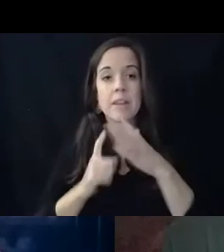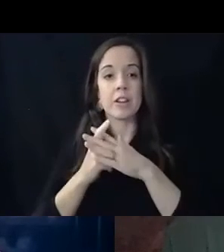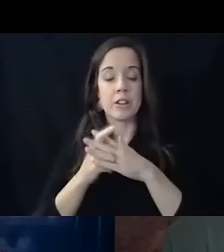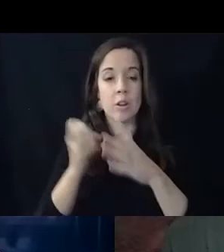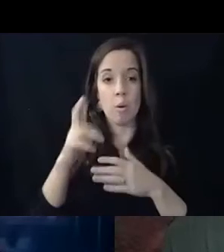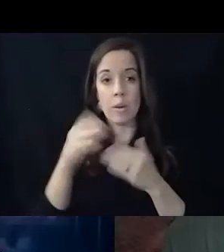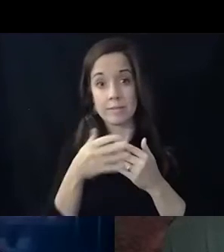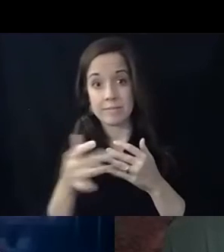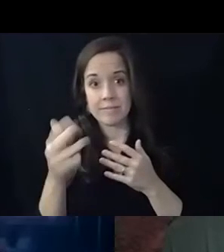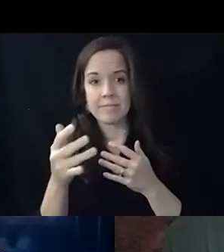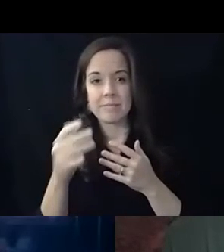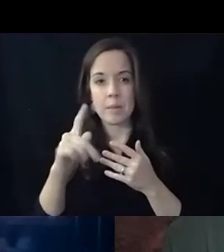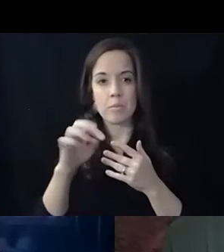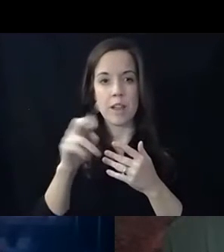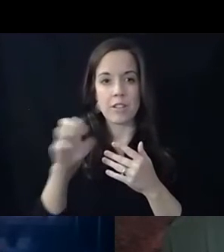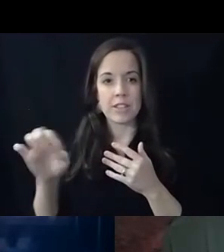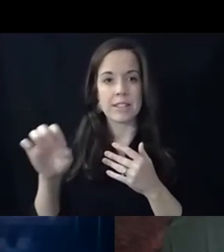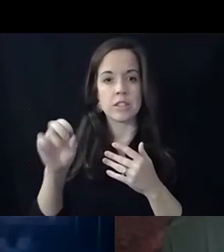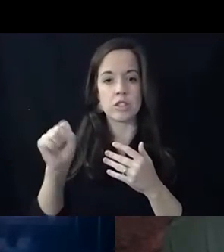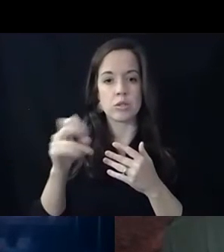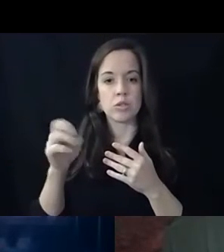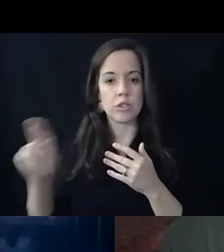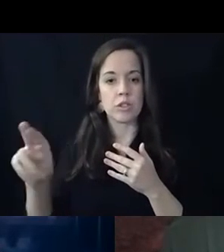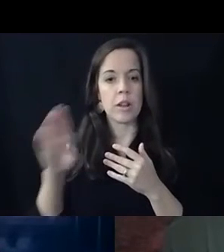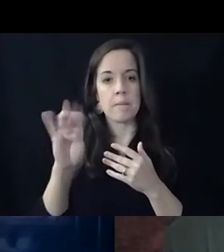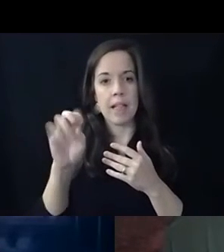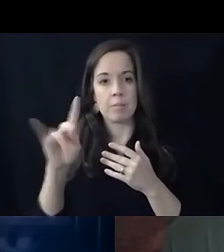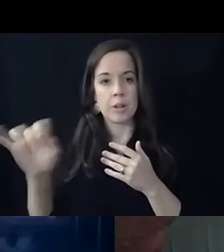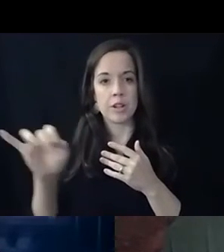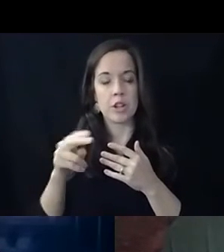from Prairie Schooner, Blackbird, New Ohio Review, and The Journal. And you can follow